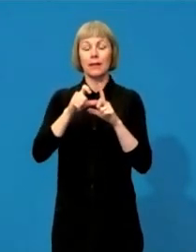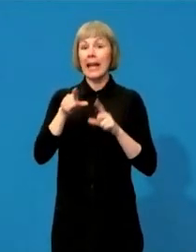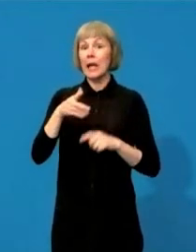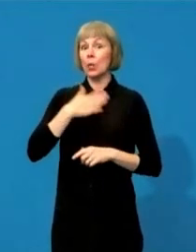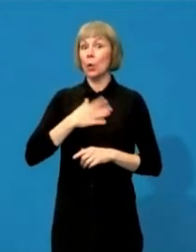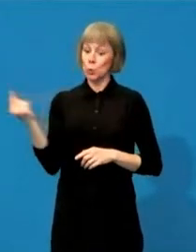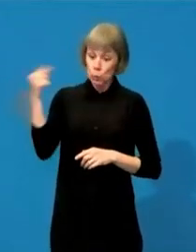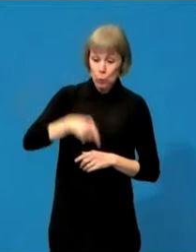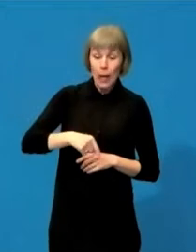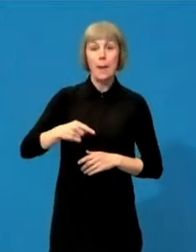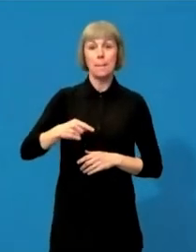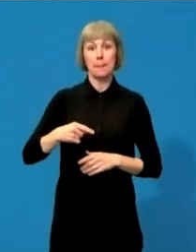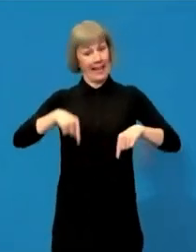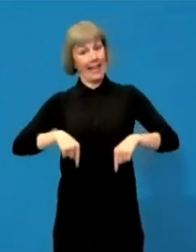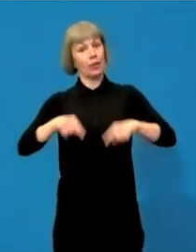he is no longer available to give evidence.